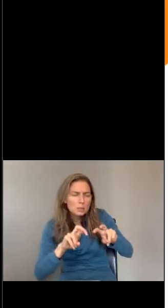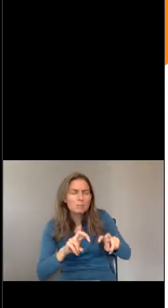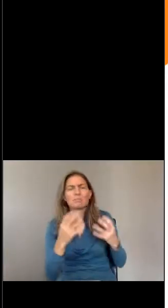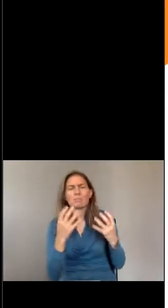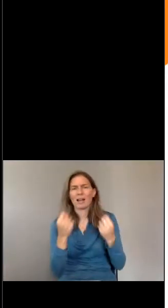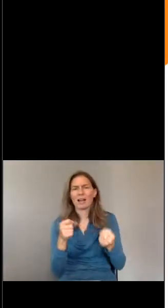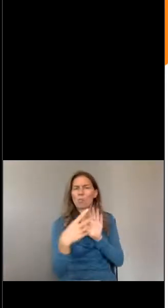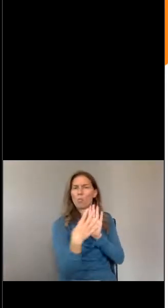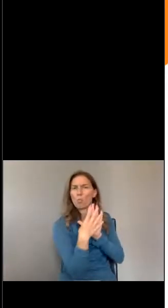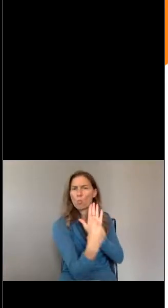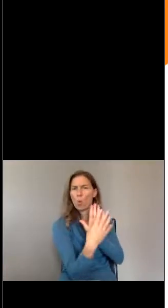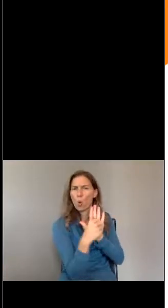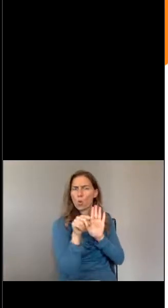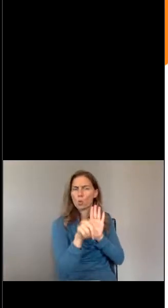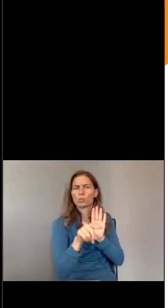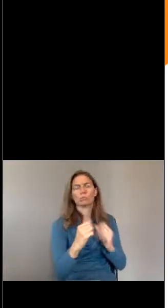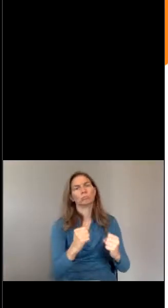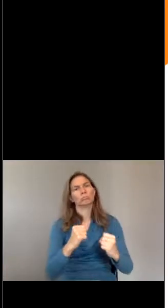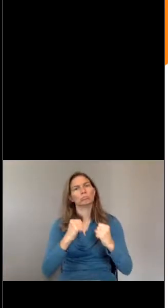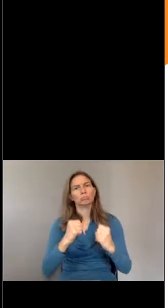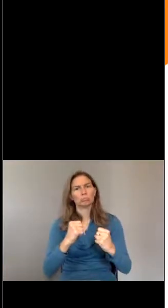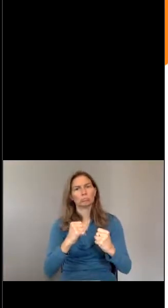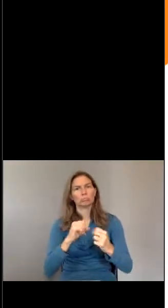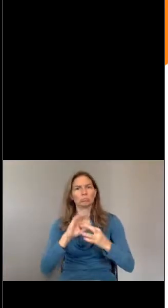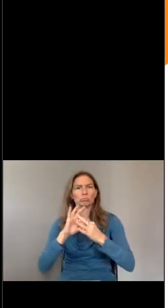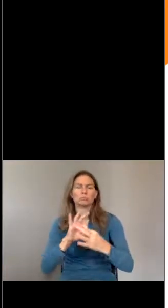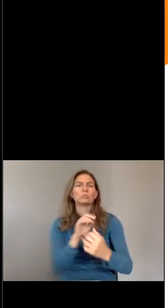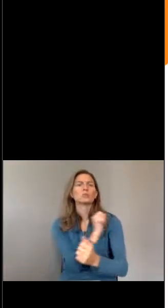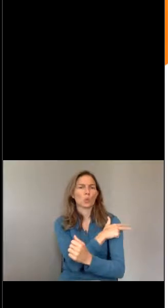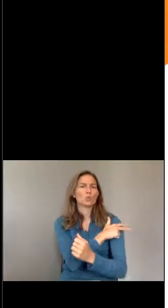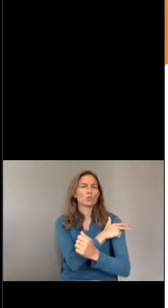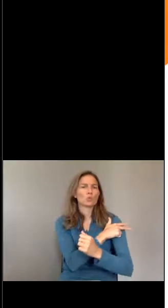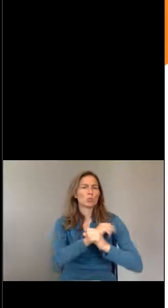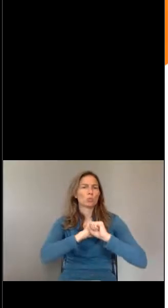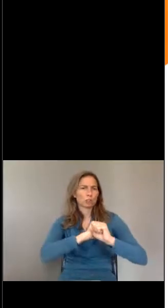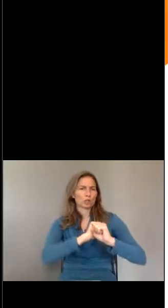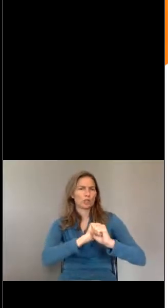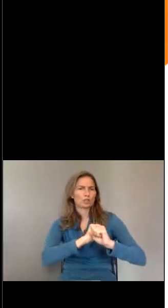and this model goes beyond poverty alleviation.